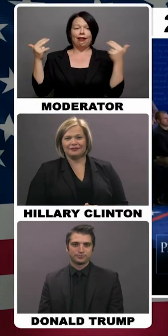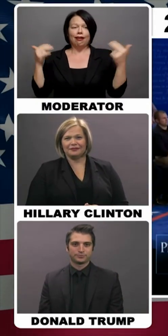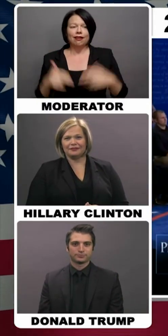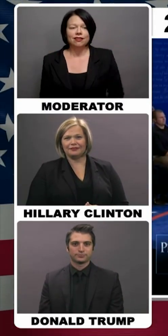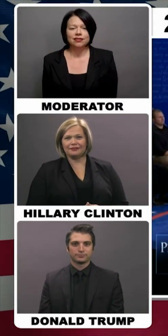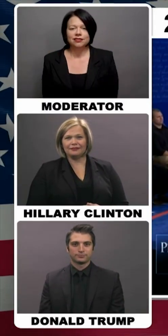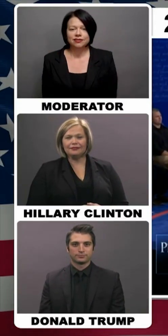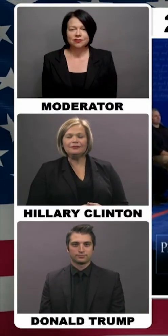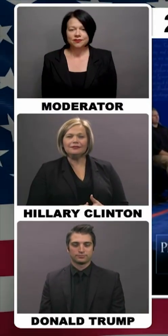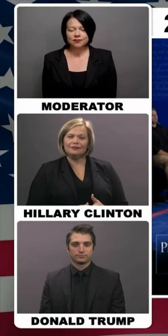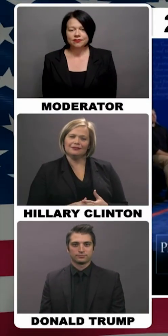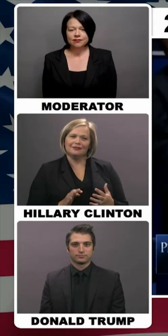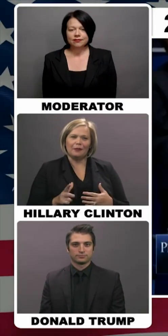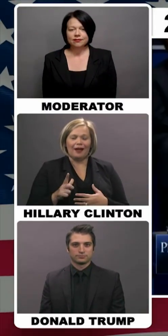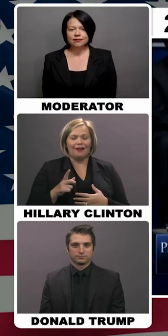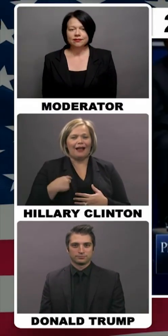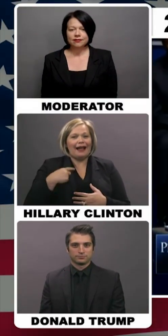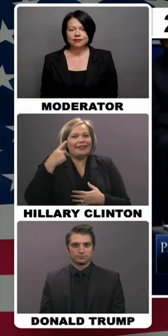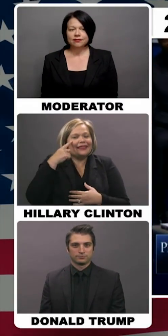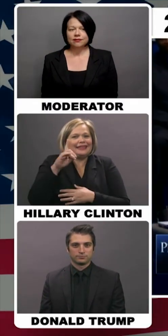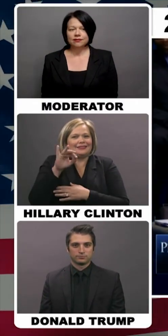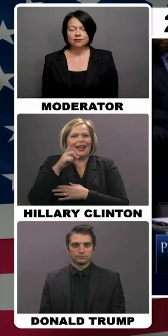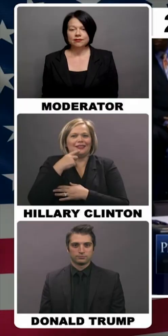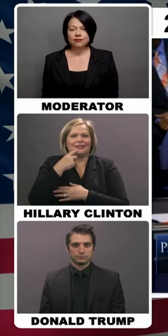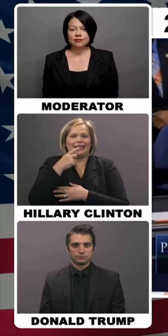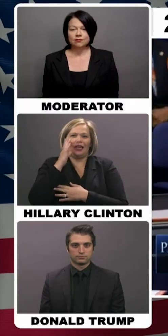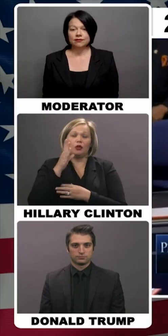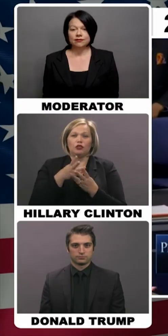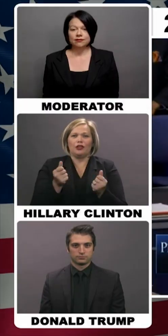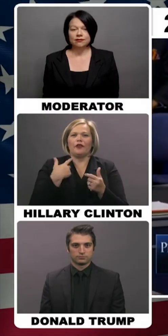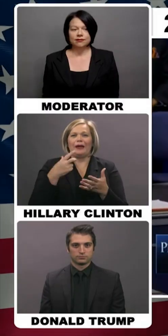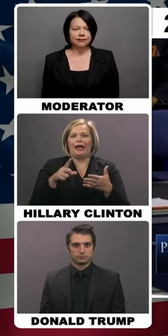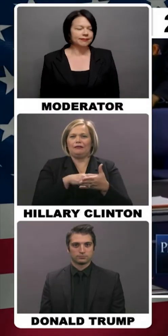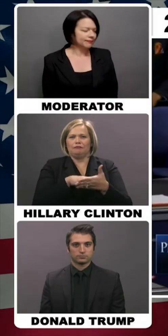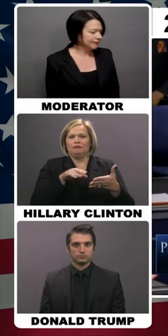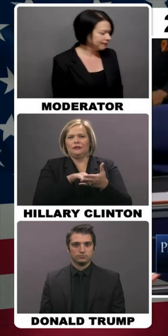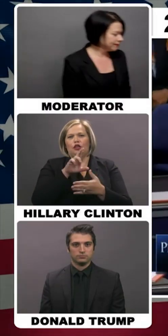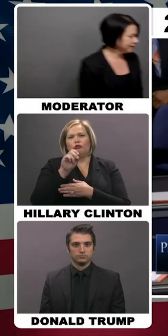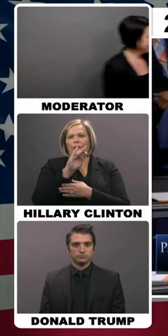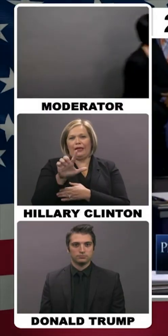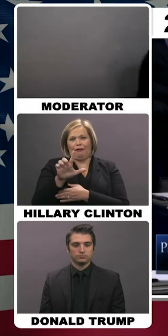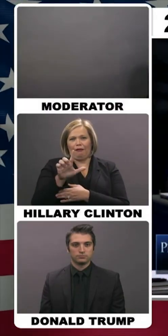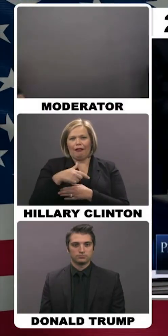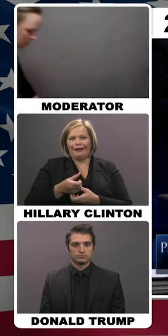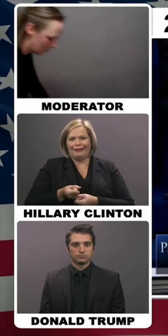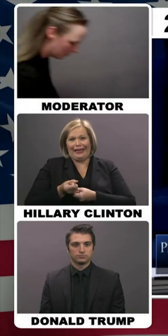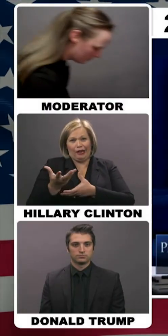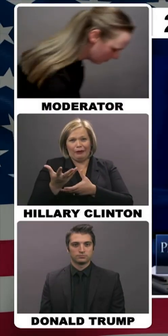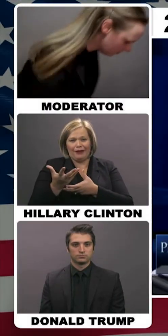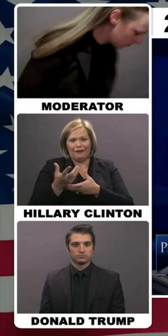Well, I think Donald was about to say he's gonna solve it by repealing it and getting rid of, uh, the Affordable Care Act.